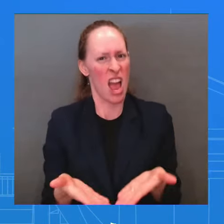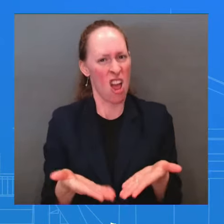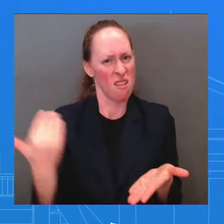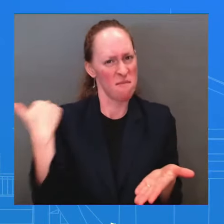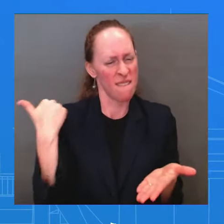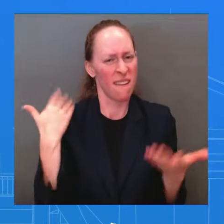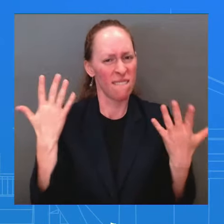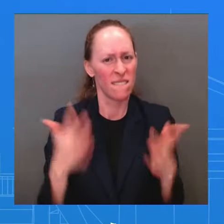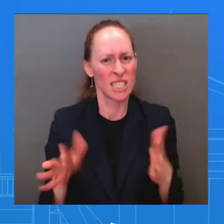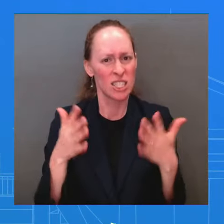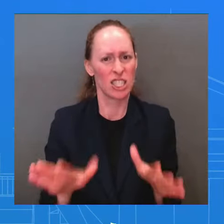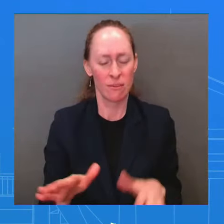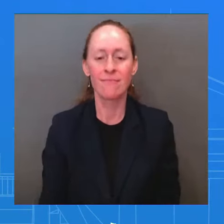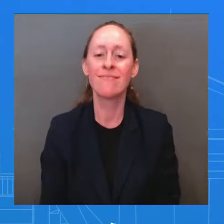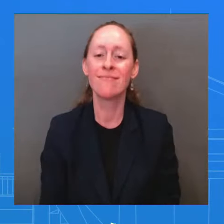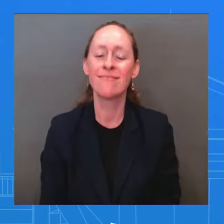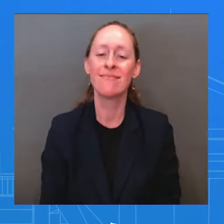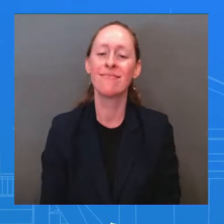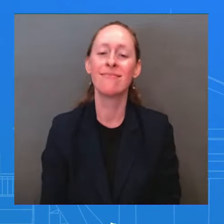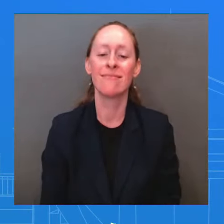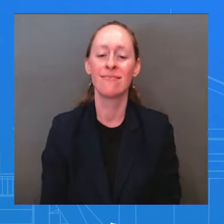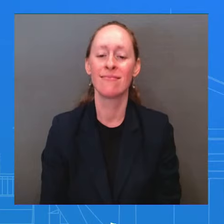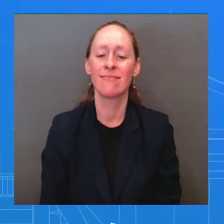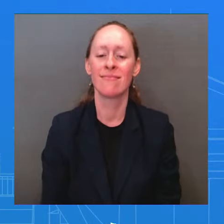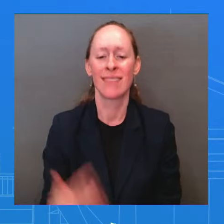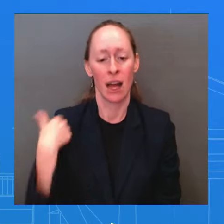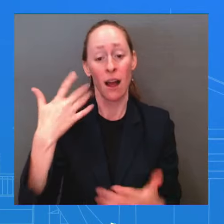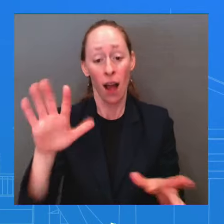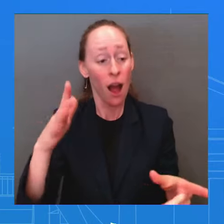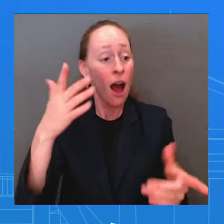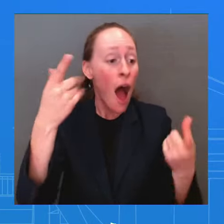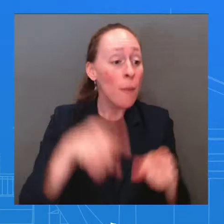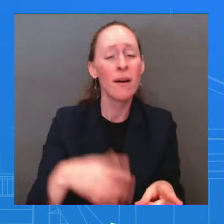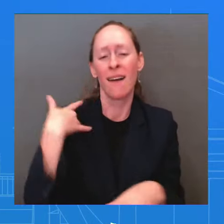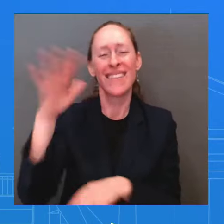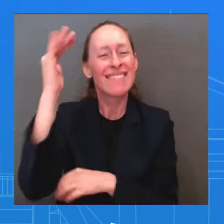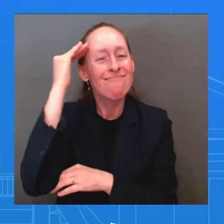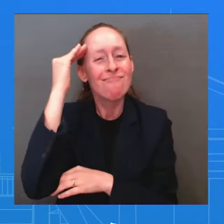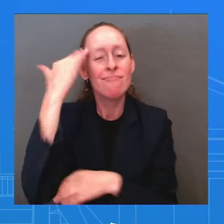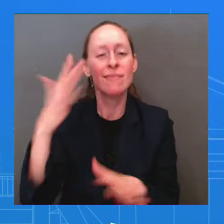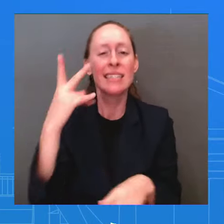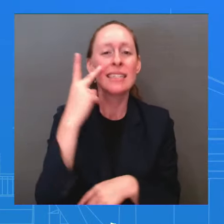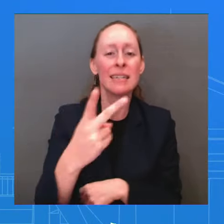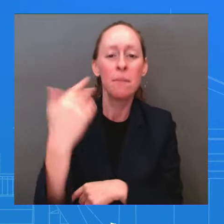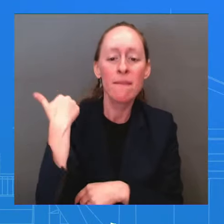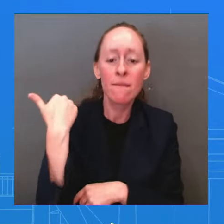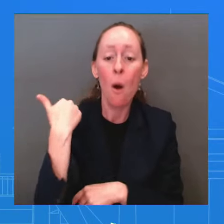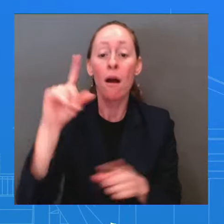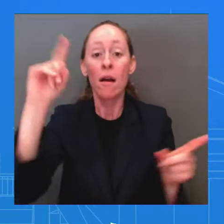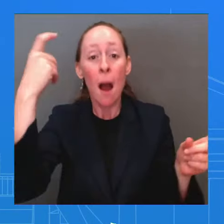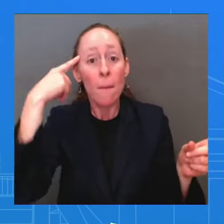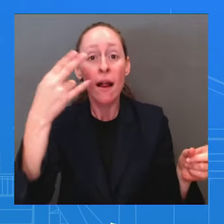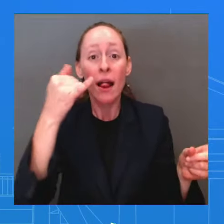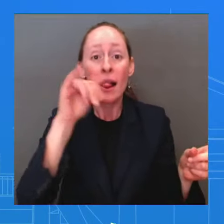and the discussions that are taking place up on Capitol Hill. And I think he's looking forward to the opportunity not just to see President Biden here at the White House,